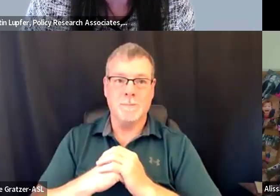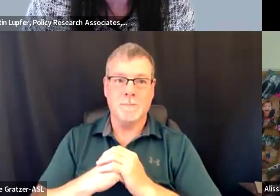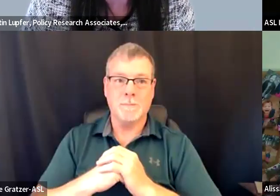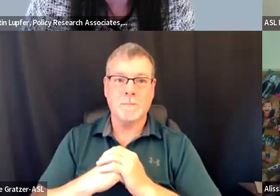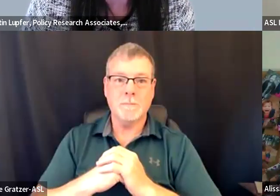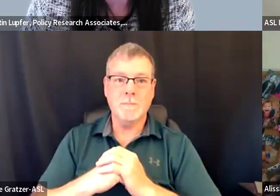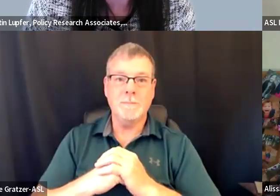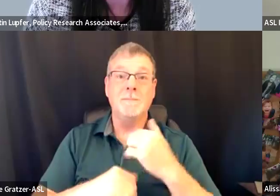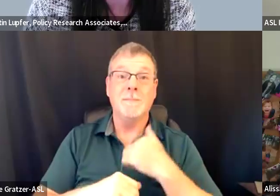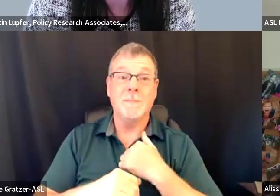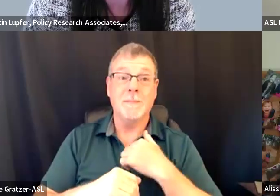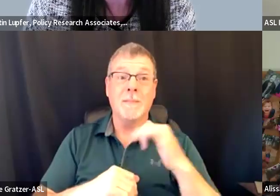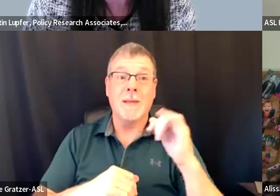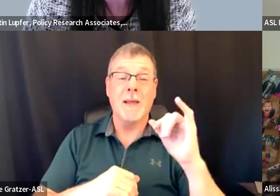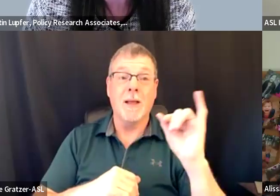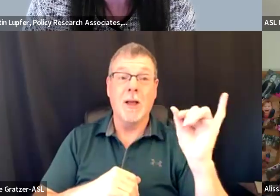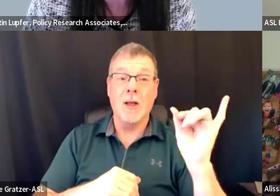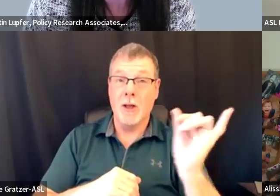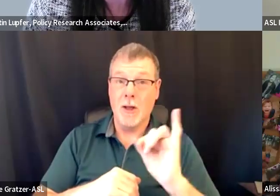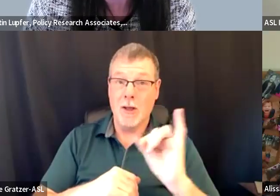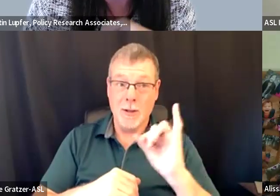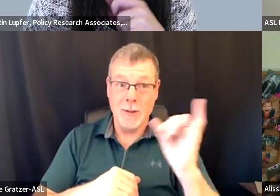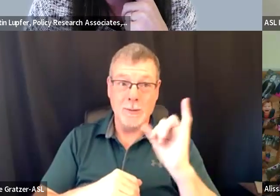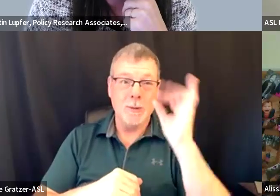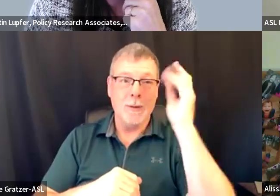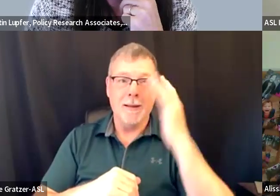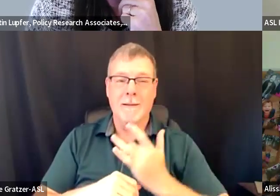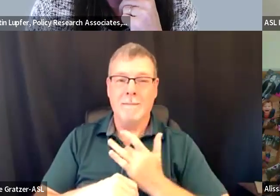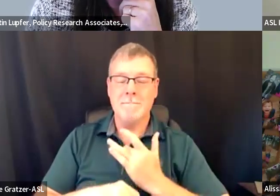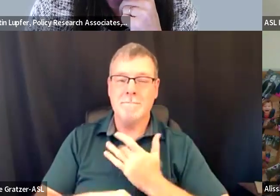I also think, or I feel like maybe I felt